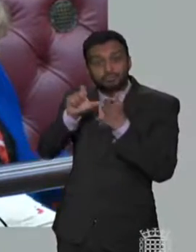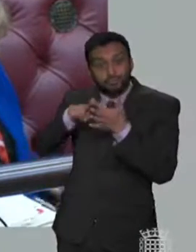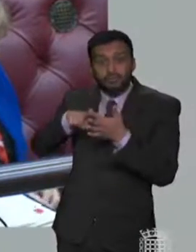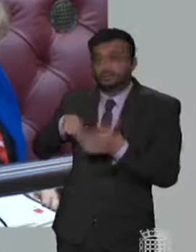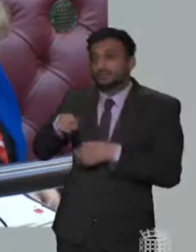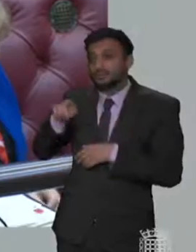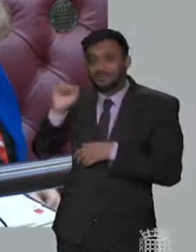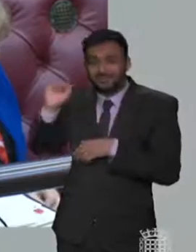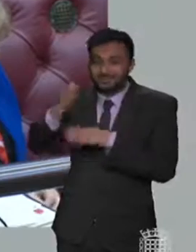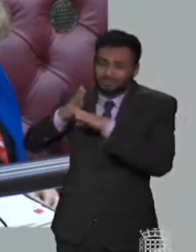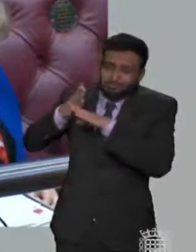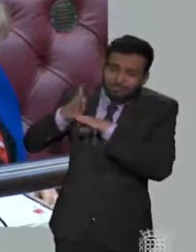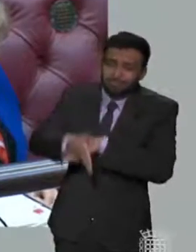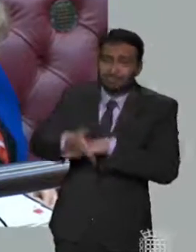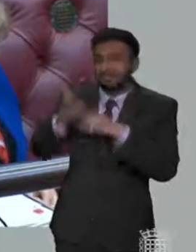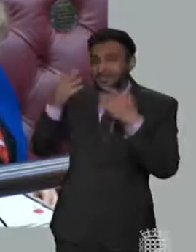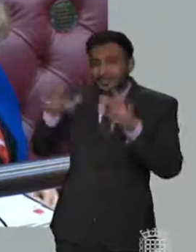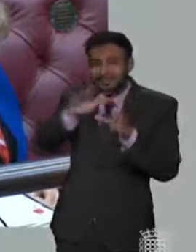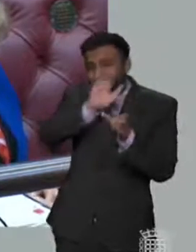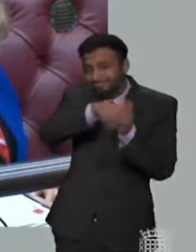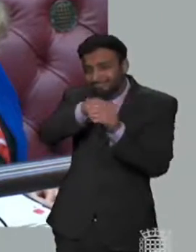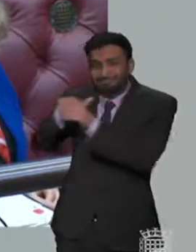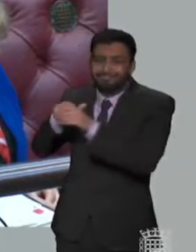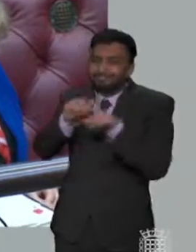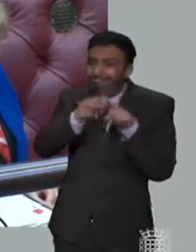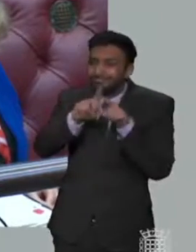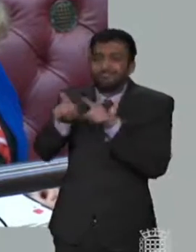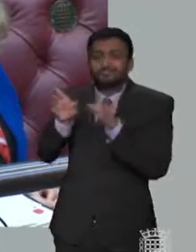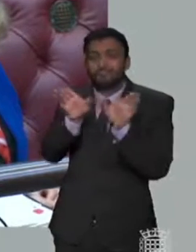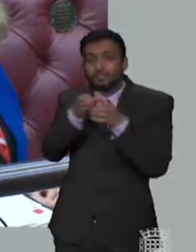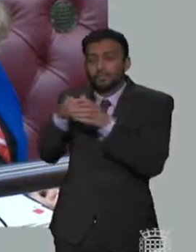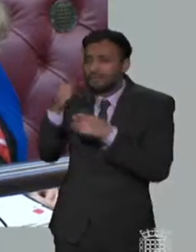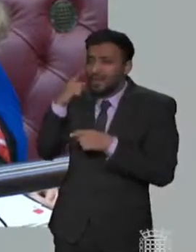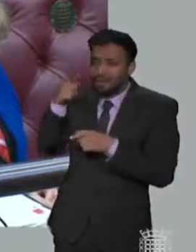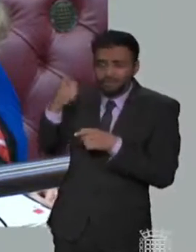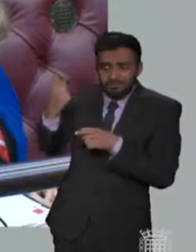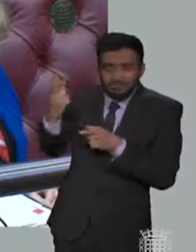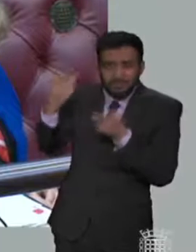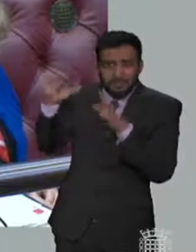i know you you you tabled some uh some i think some legislation before but uh this has been a bit